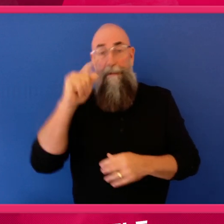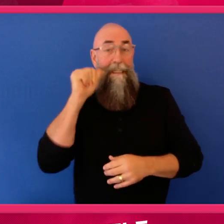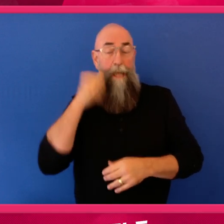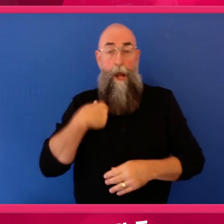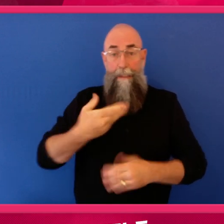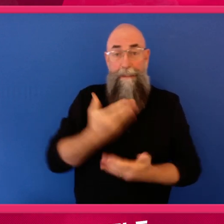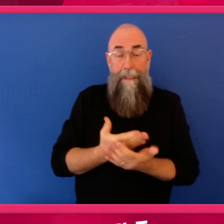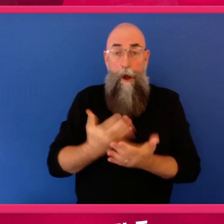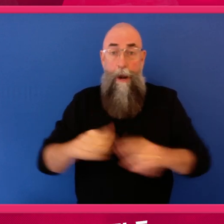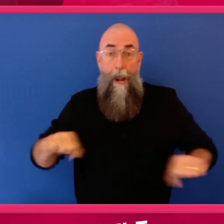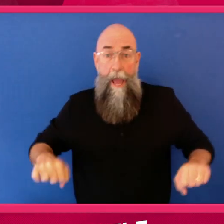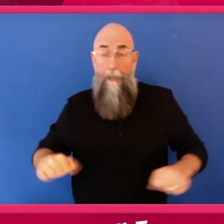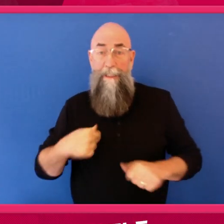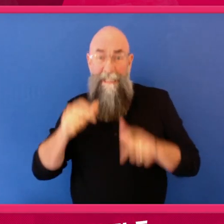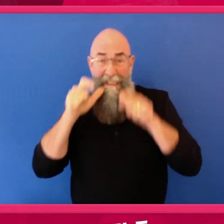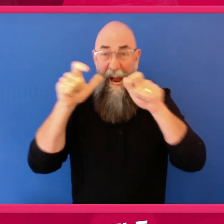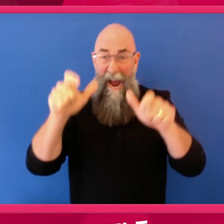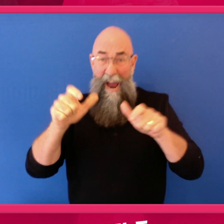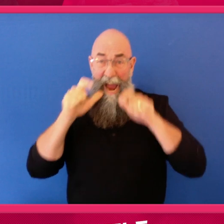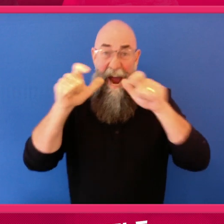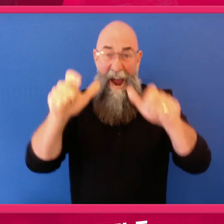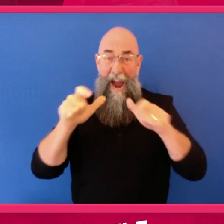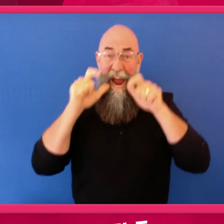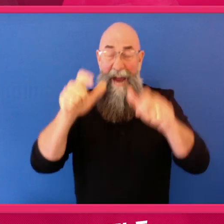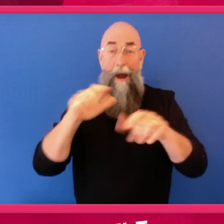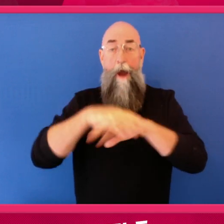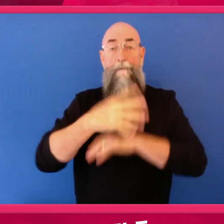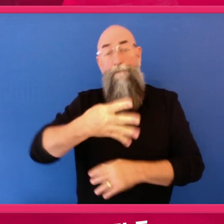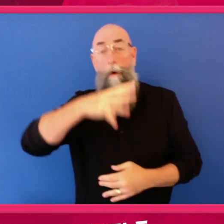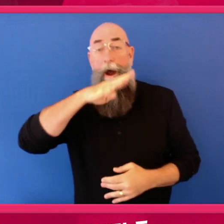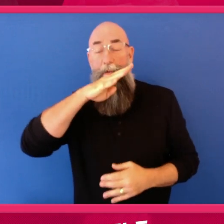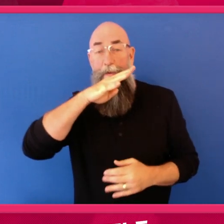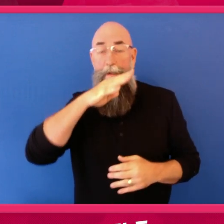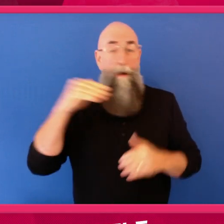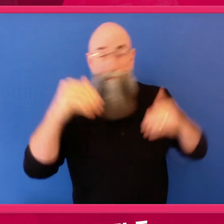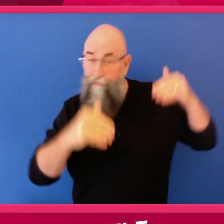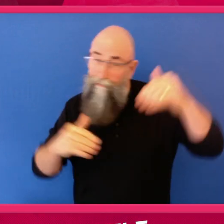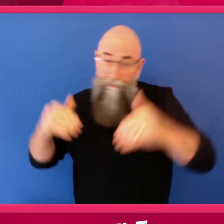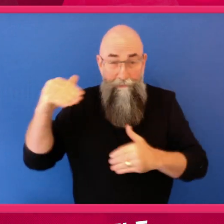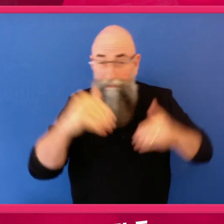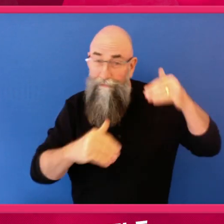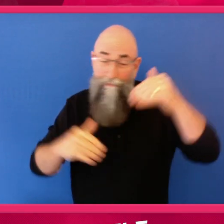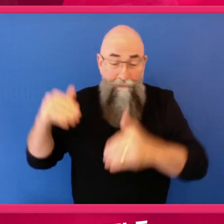was in that final lap of the 400 freestyle S9 classification Lakeisha Patterson, 'Lucky'